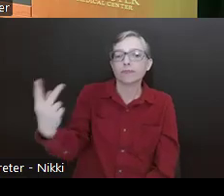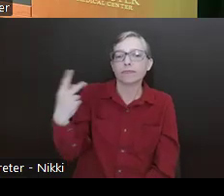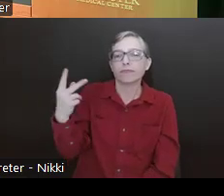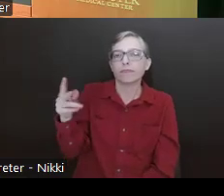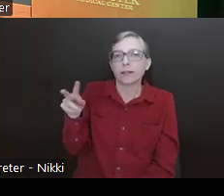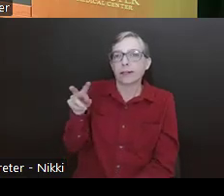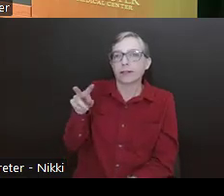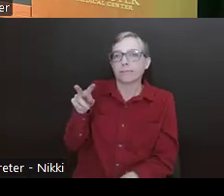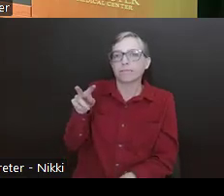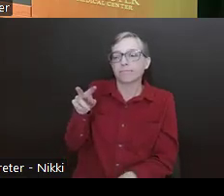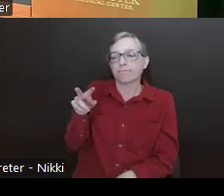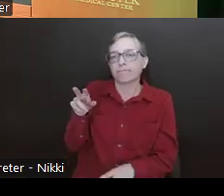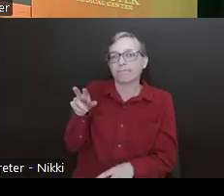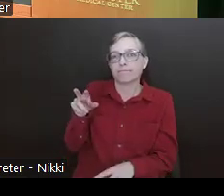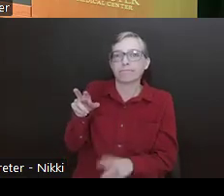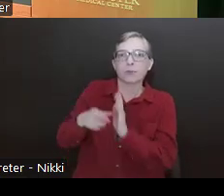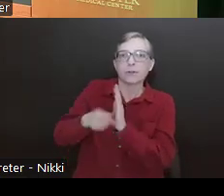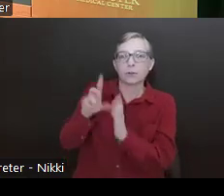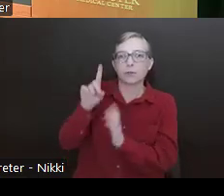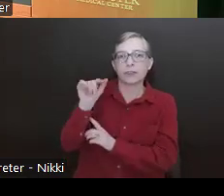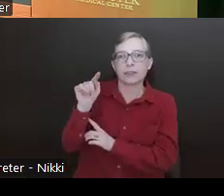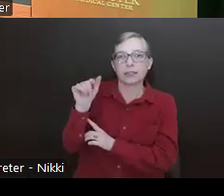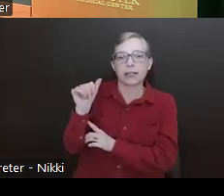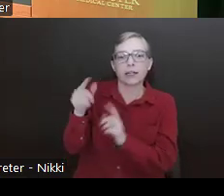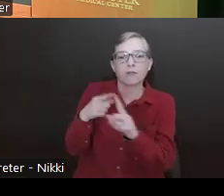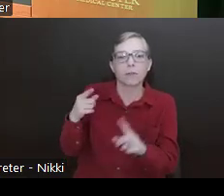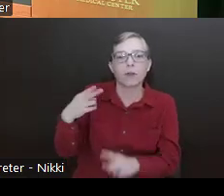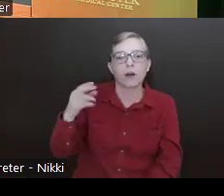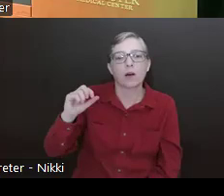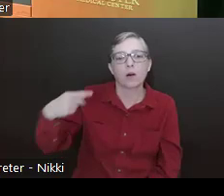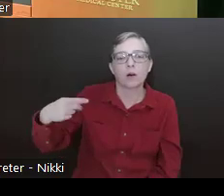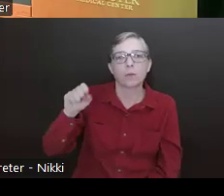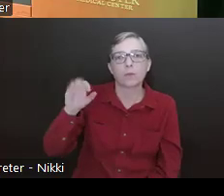which was a randomized control trial of a blended collaborative care intervention in heart failure